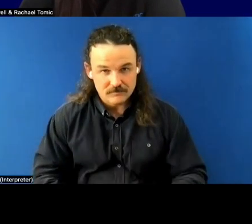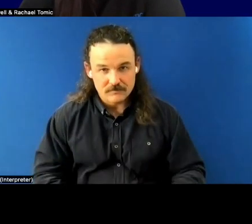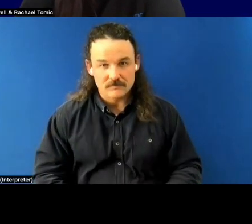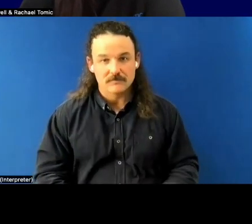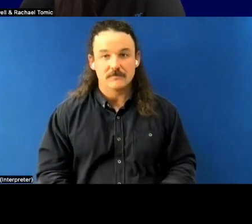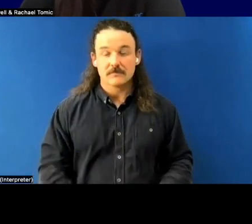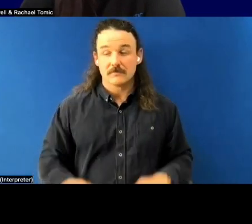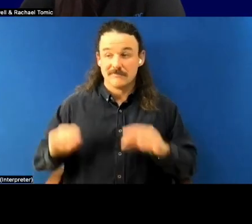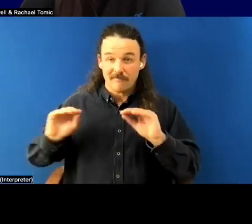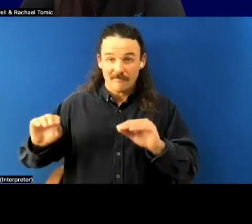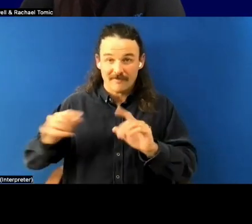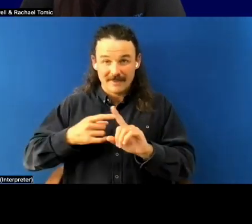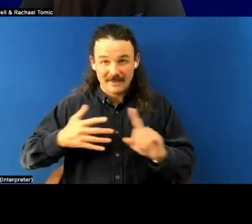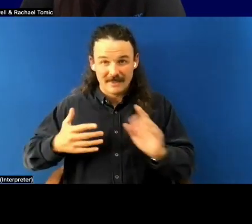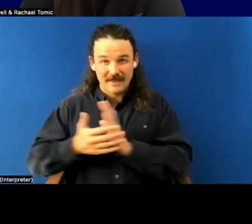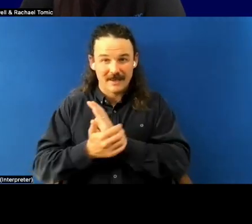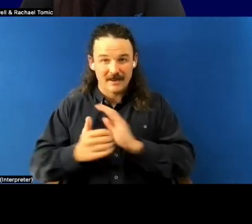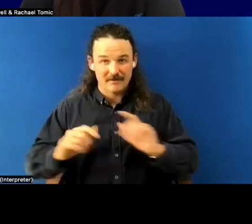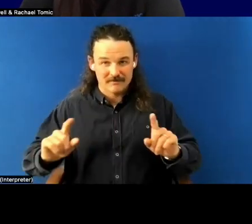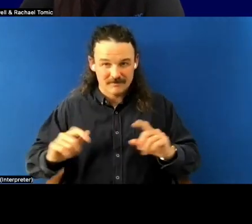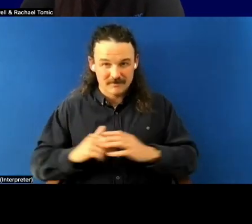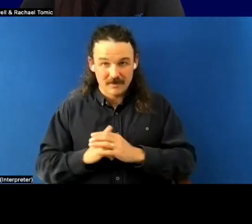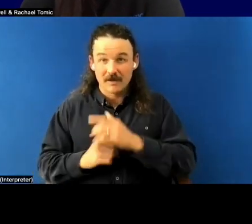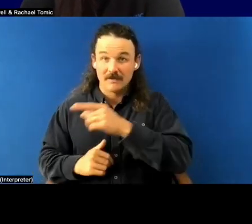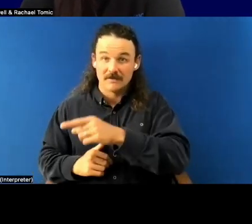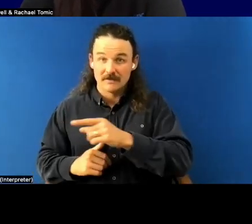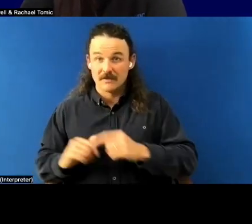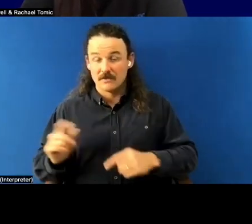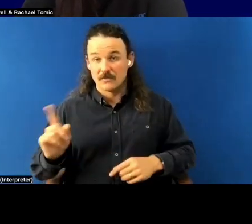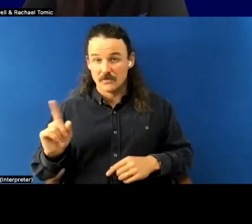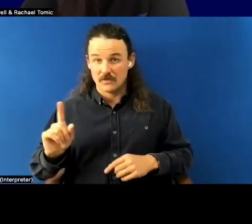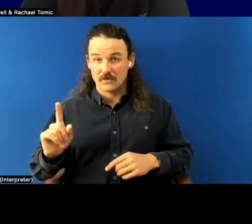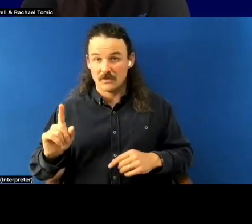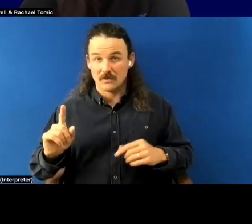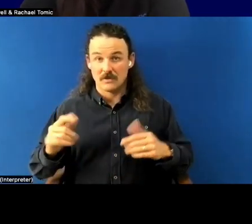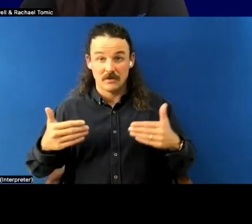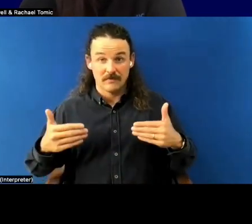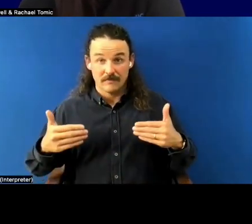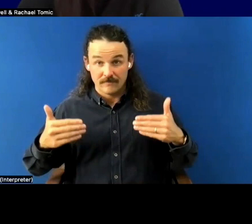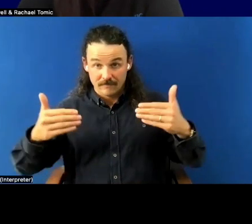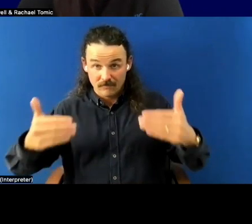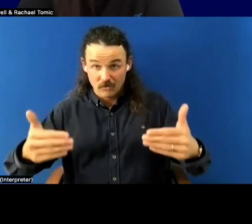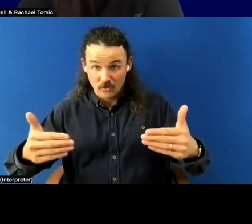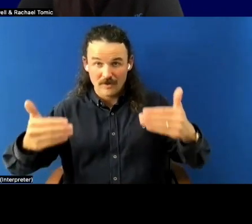forward and backward chaining of the task. So, forward chaining is she does the first part of